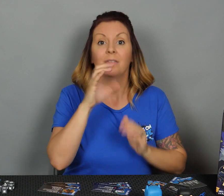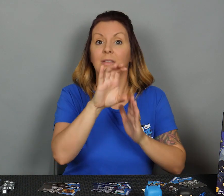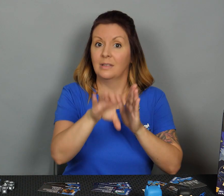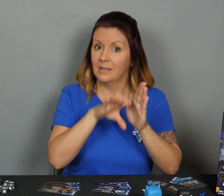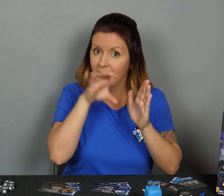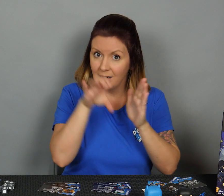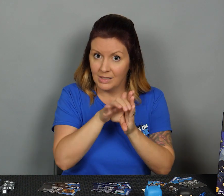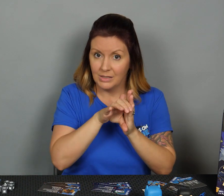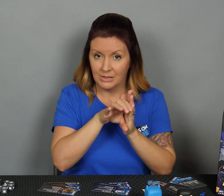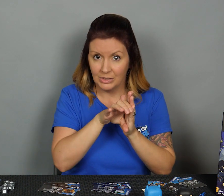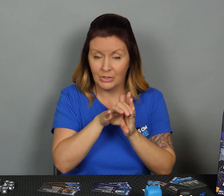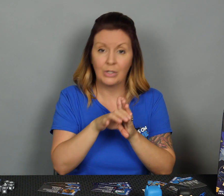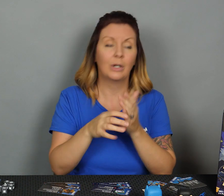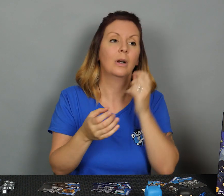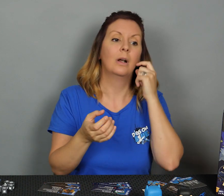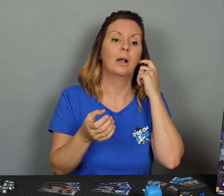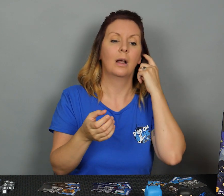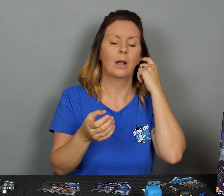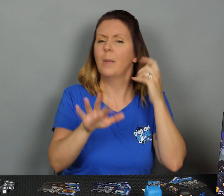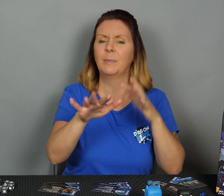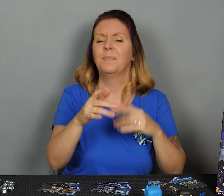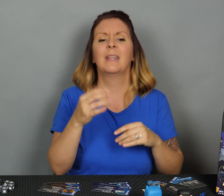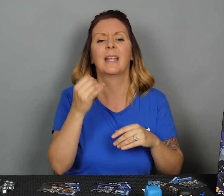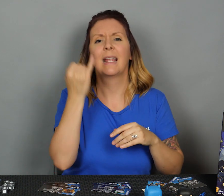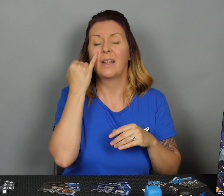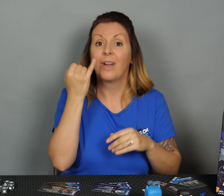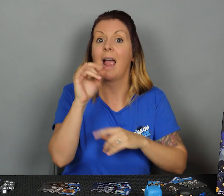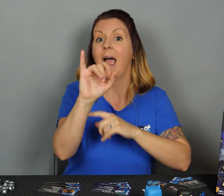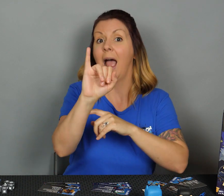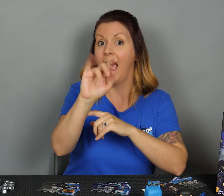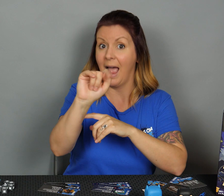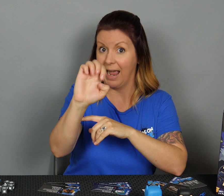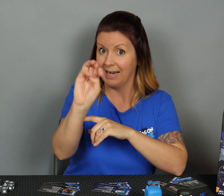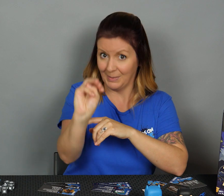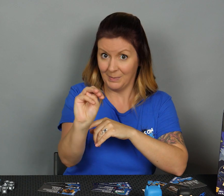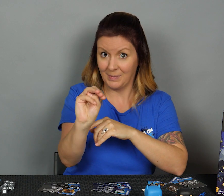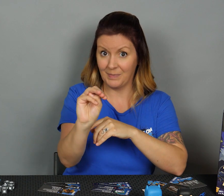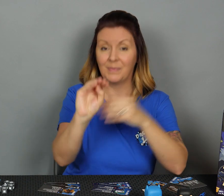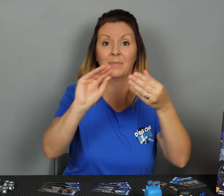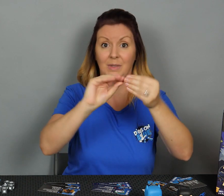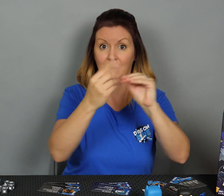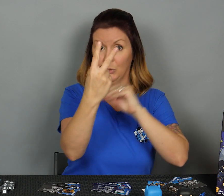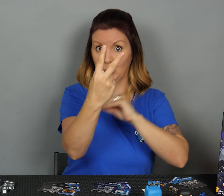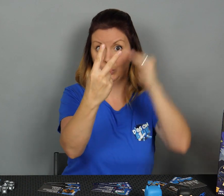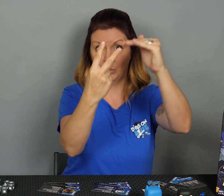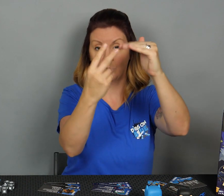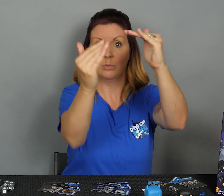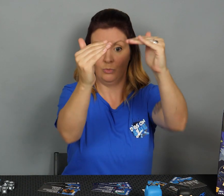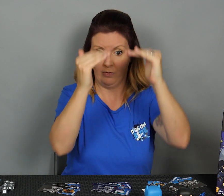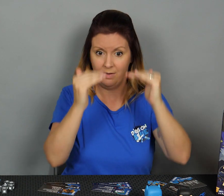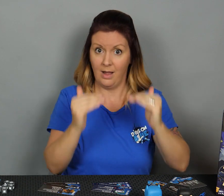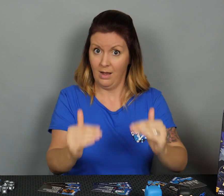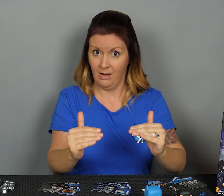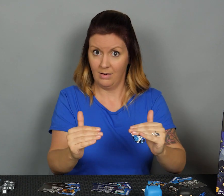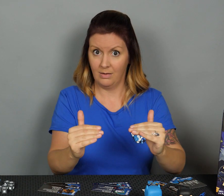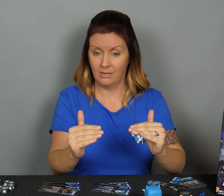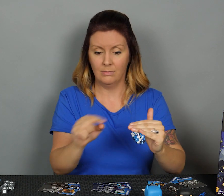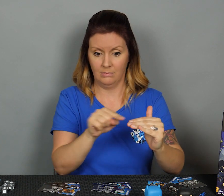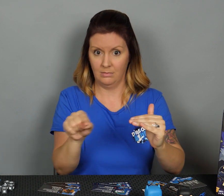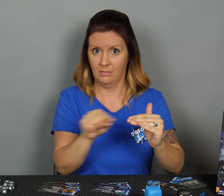If a character, oops nope I mean an item, is on the number two space on the cooldown